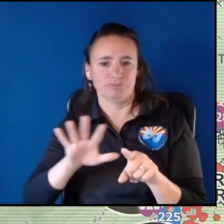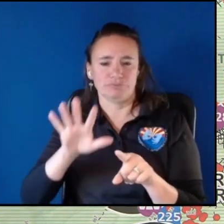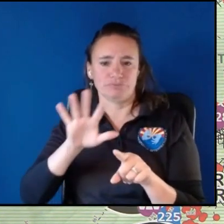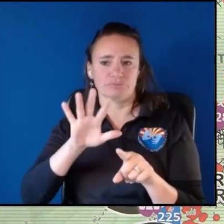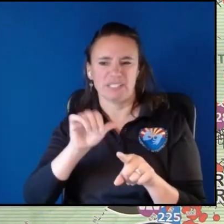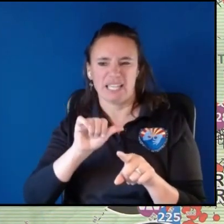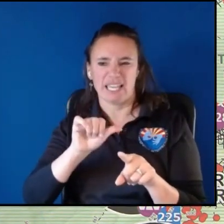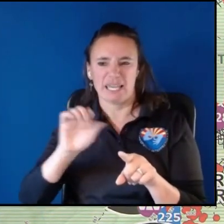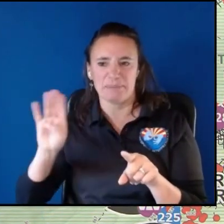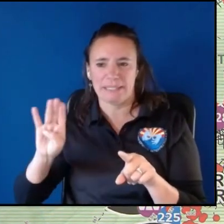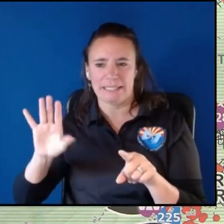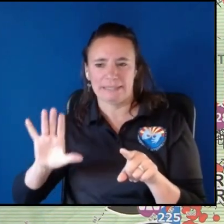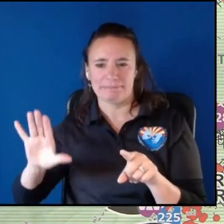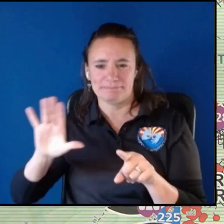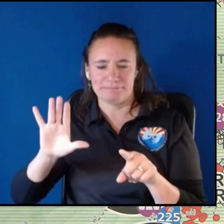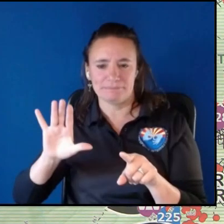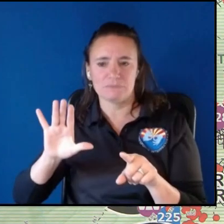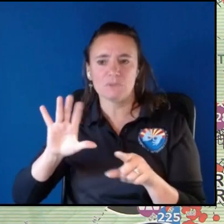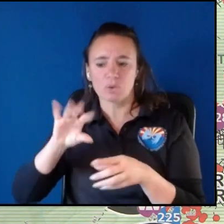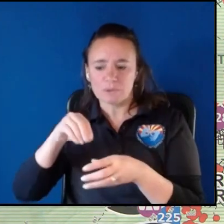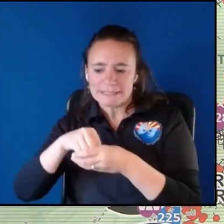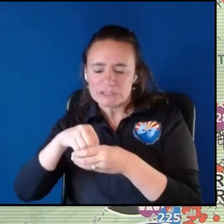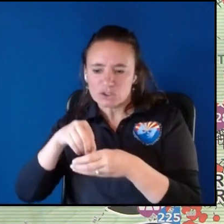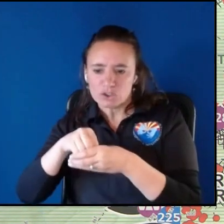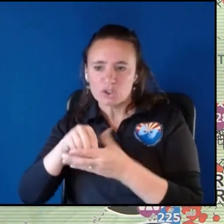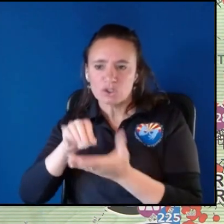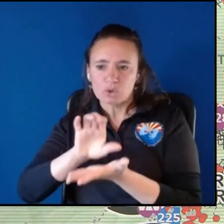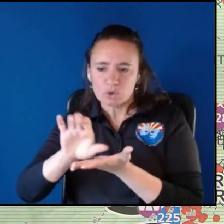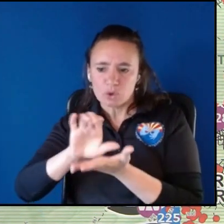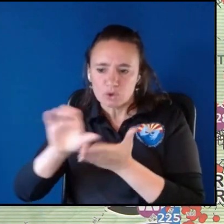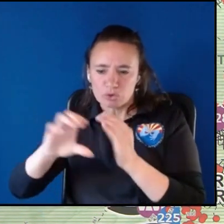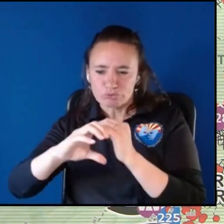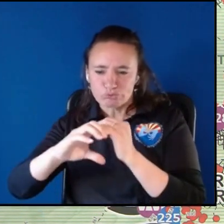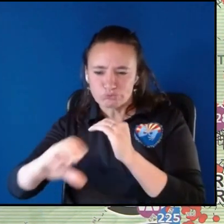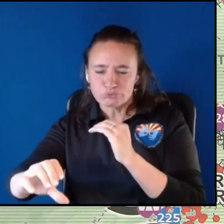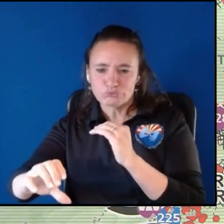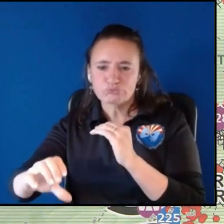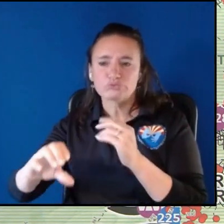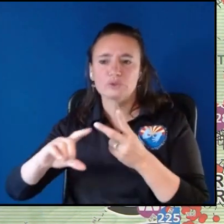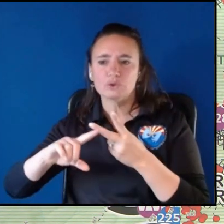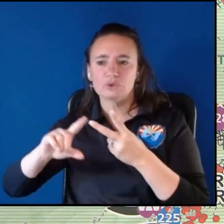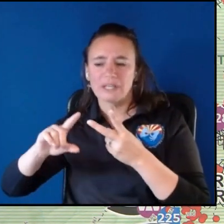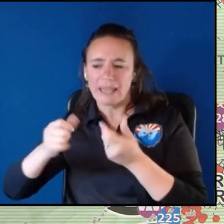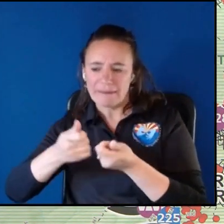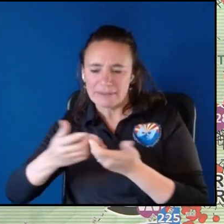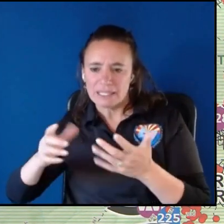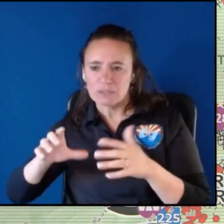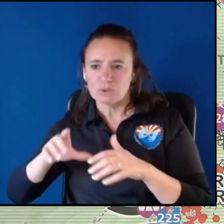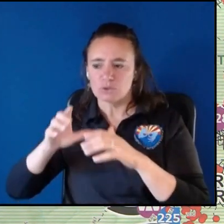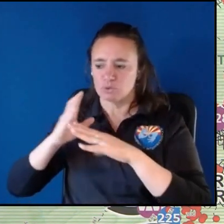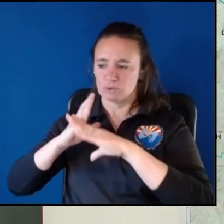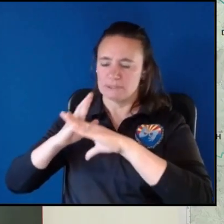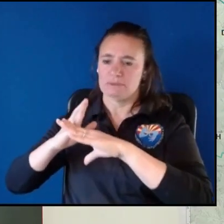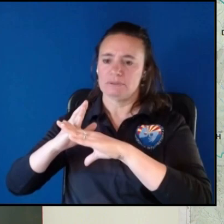All the stuff that we did to halt or slow down the advancement of the incident there.